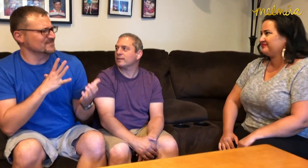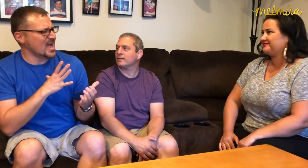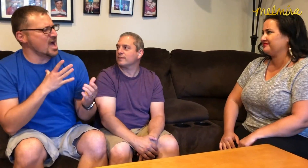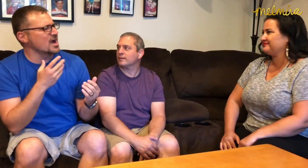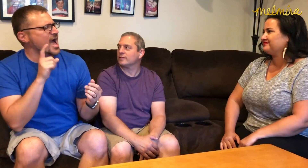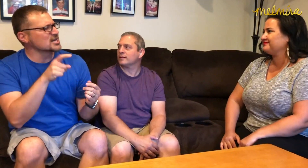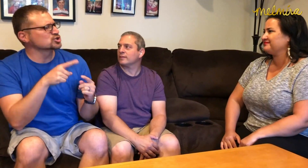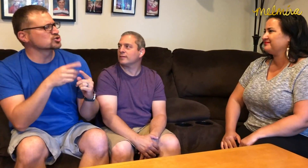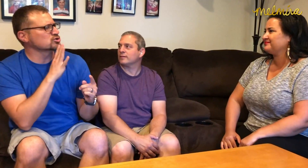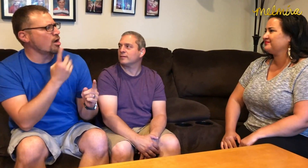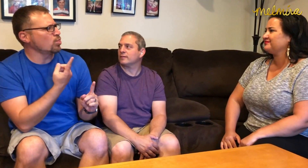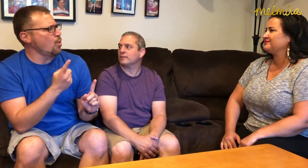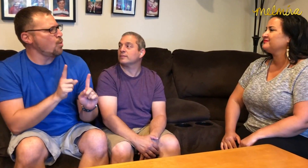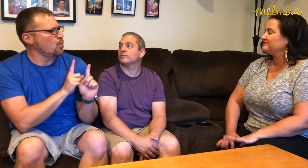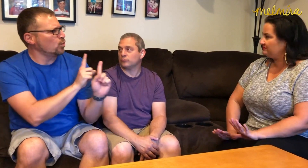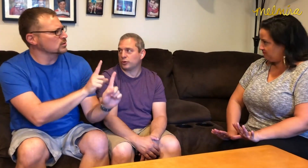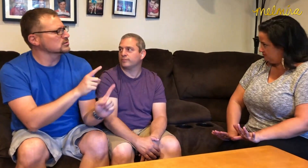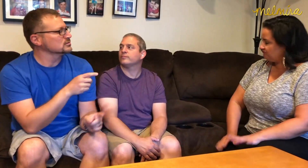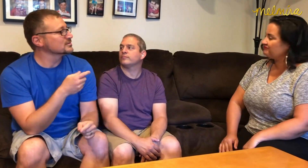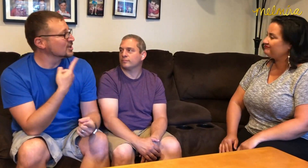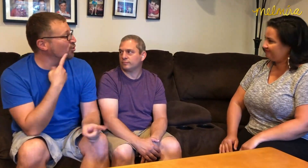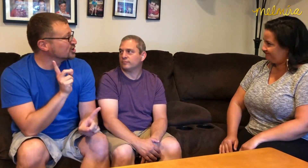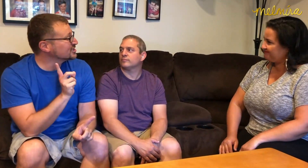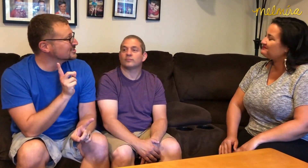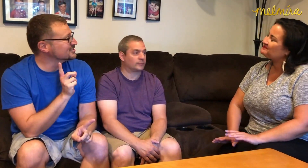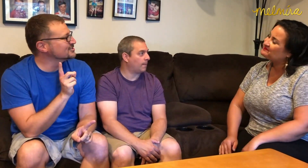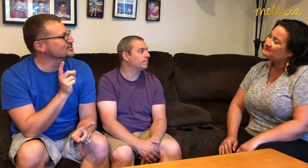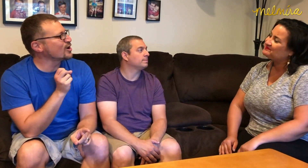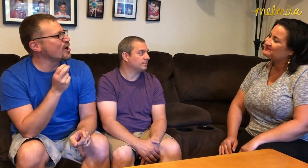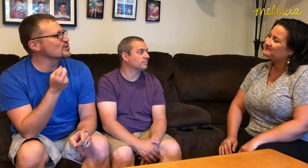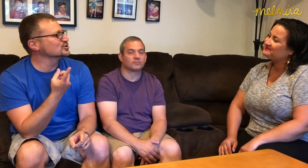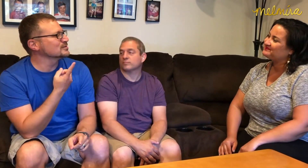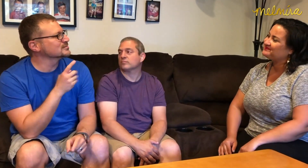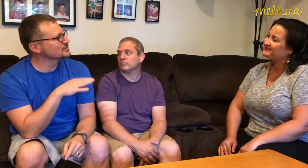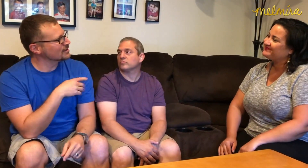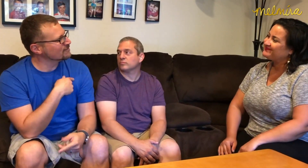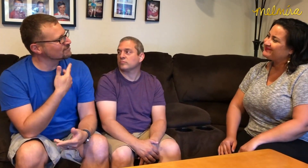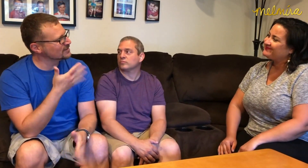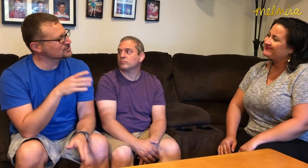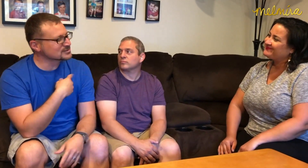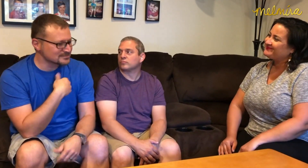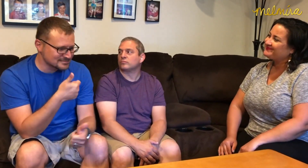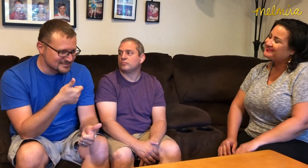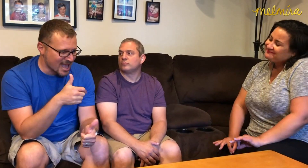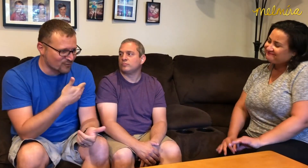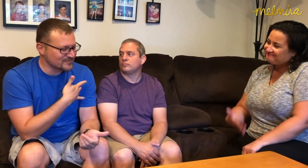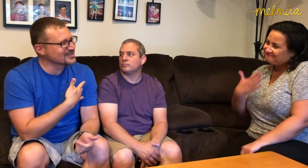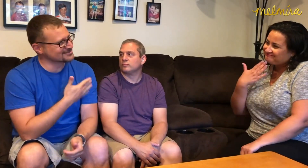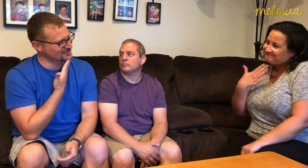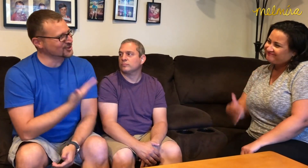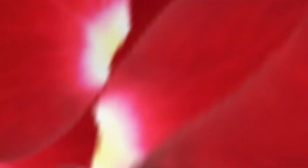in class, she can talk with her teacher in private. It worked. She said, "I did it." And I asked her how did she feel, and she said good!